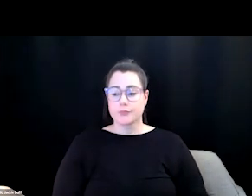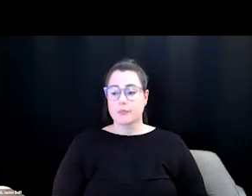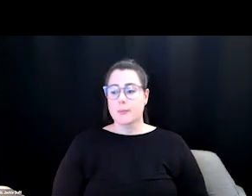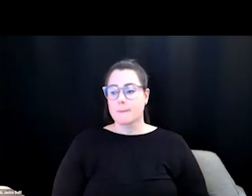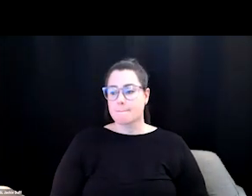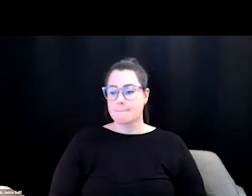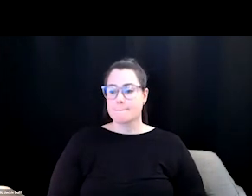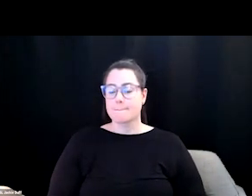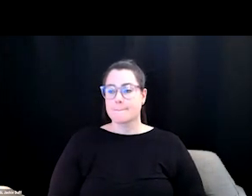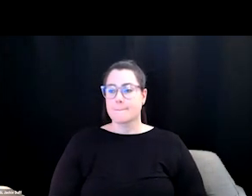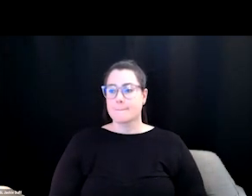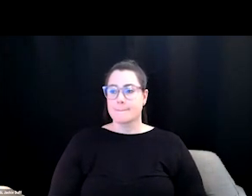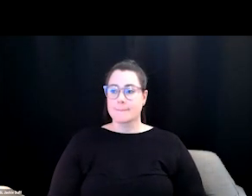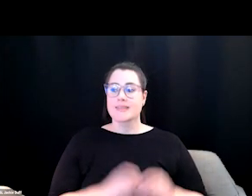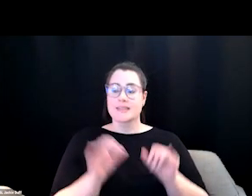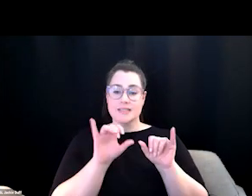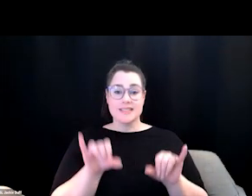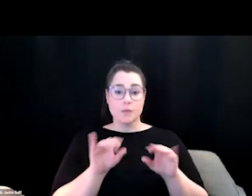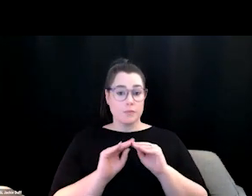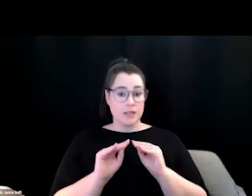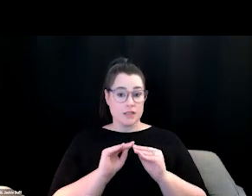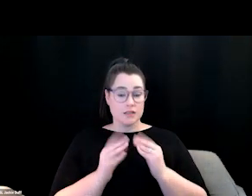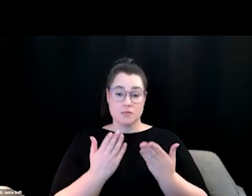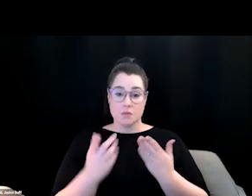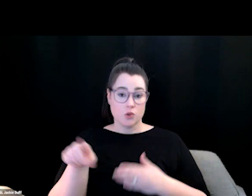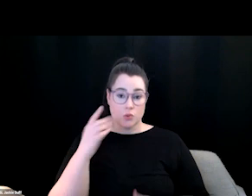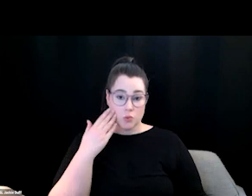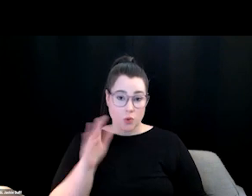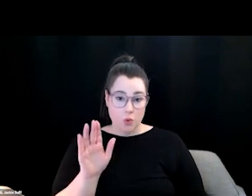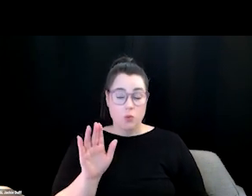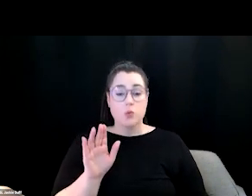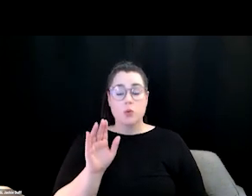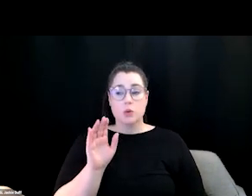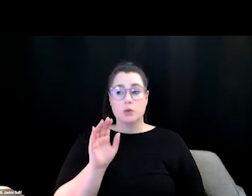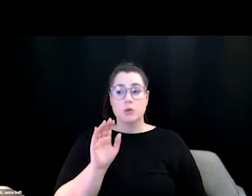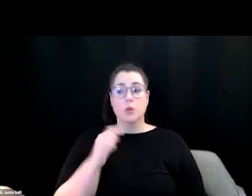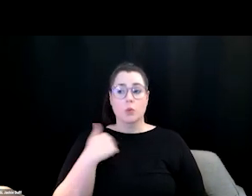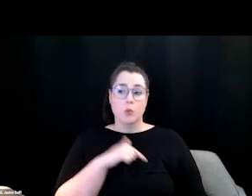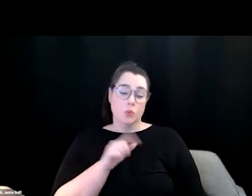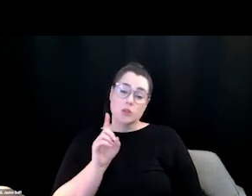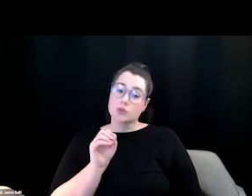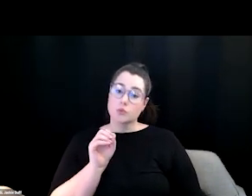System Maintenance: People may or may not know NSF does routine maintenances every weekend